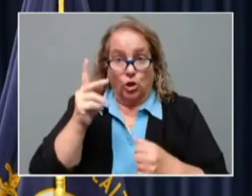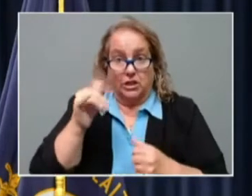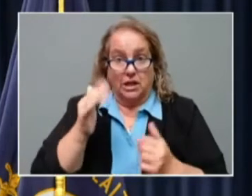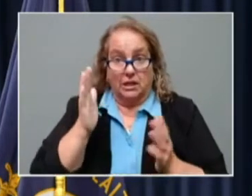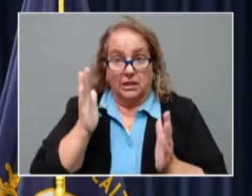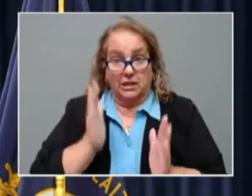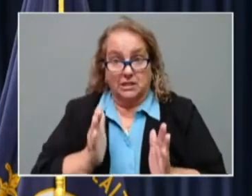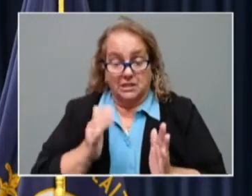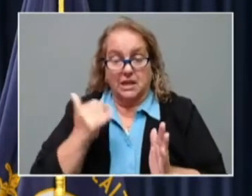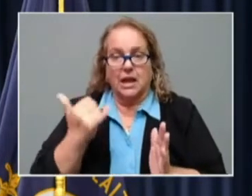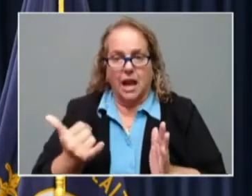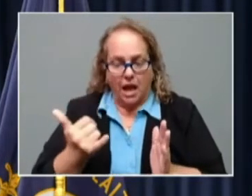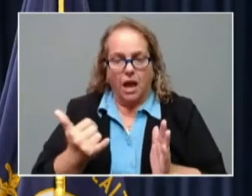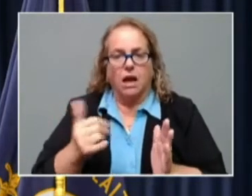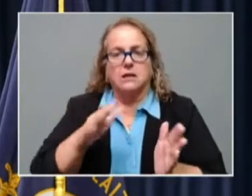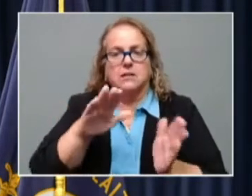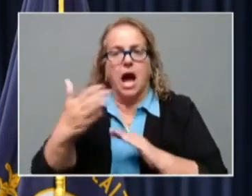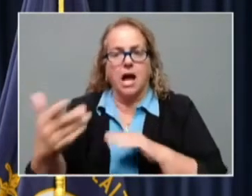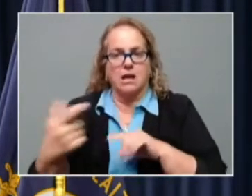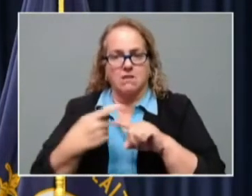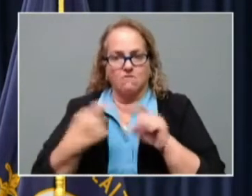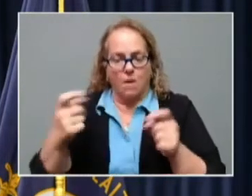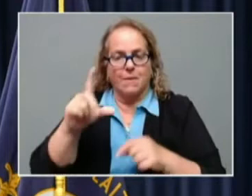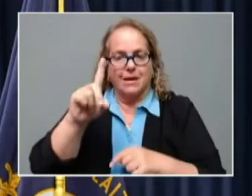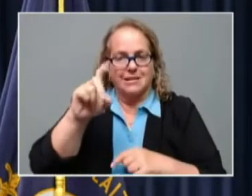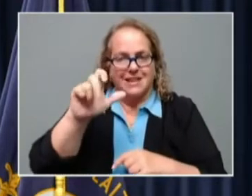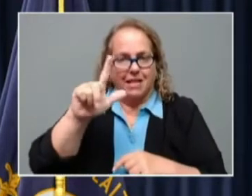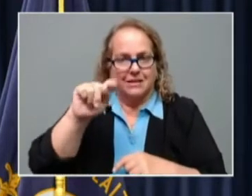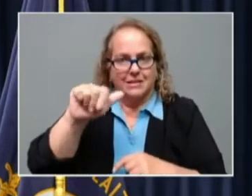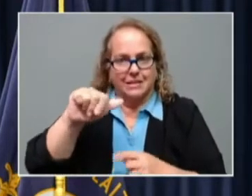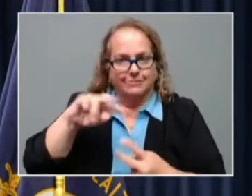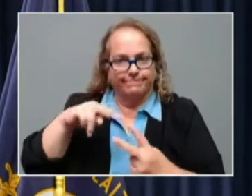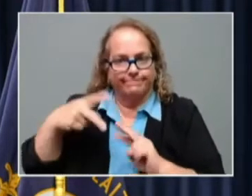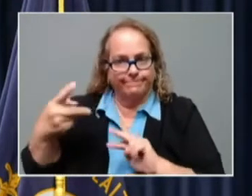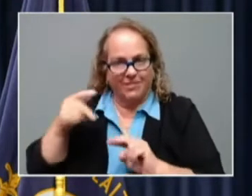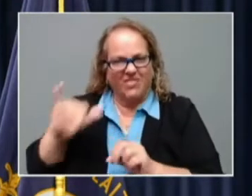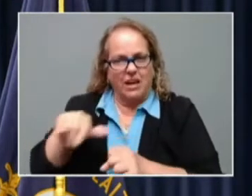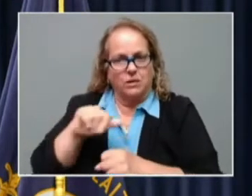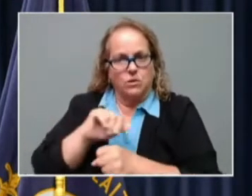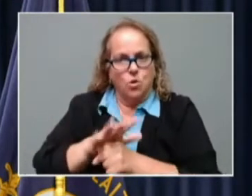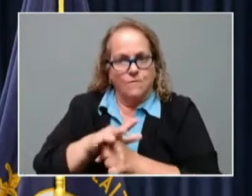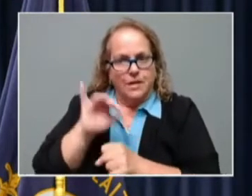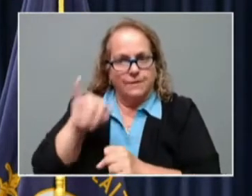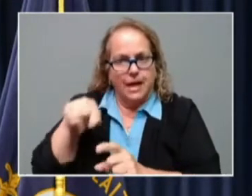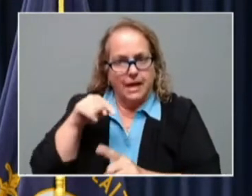across the commonwealth and remember it can hit communities really hard.